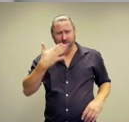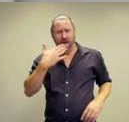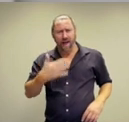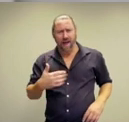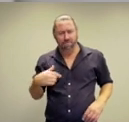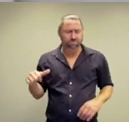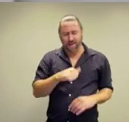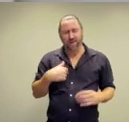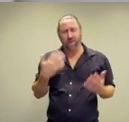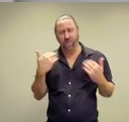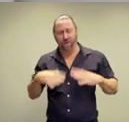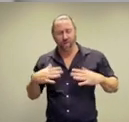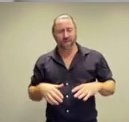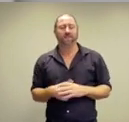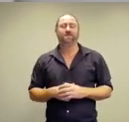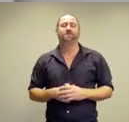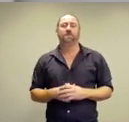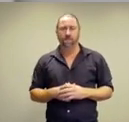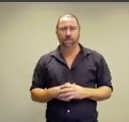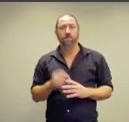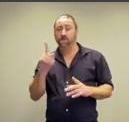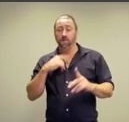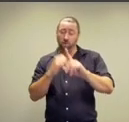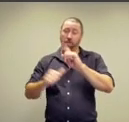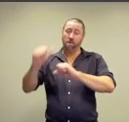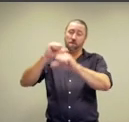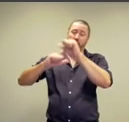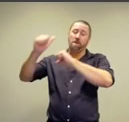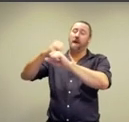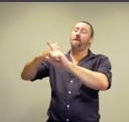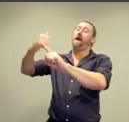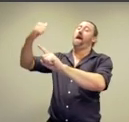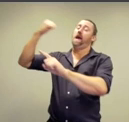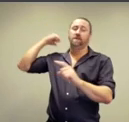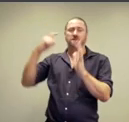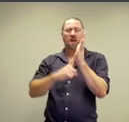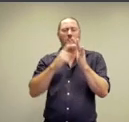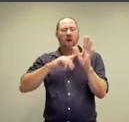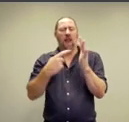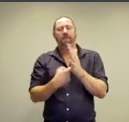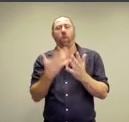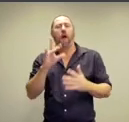back to Summer wear. We're going to start by going back and I mean way back.